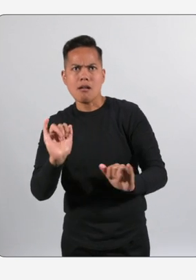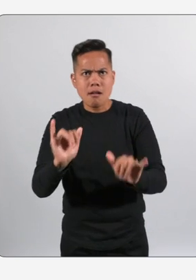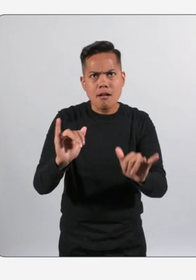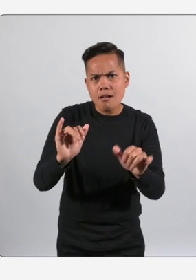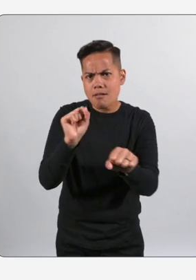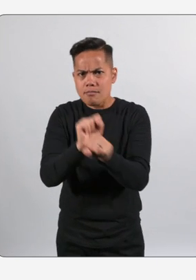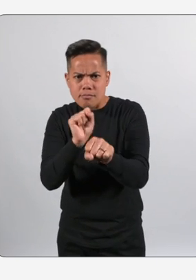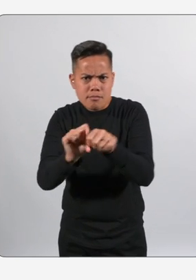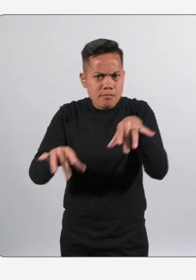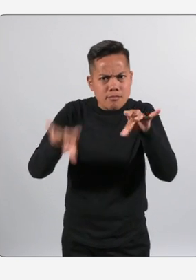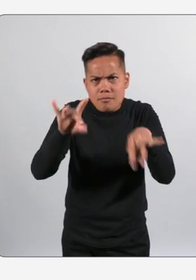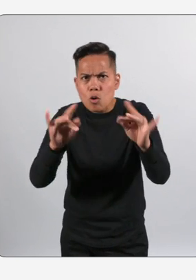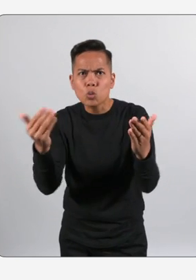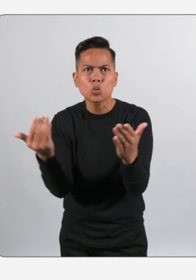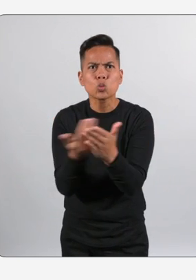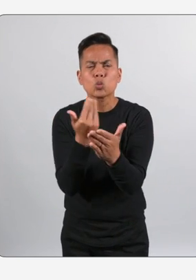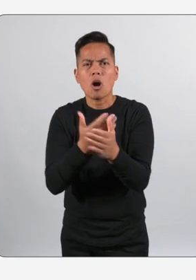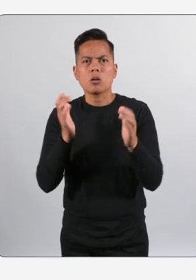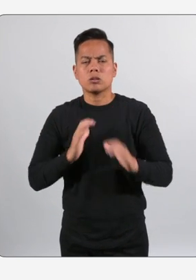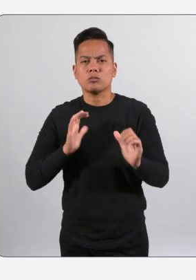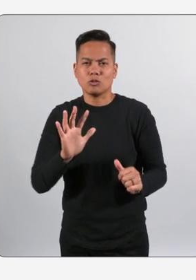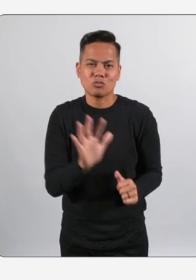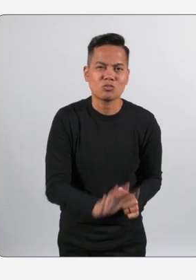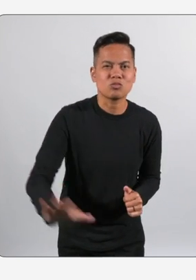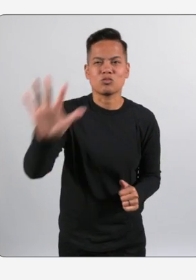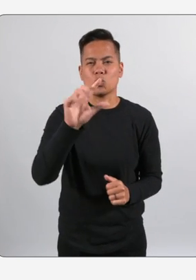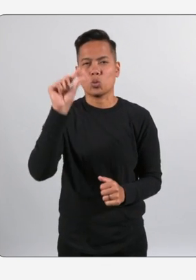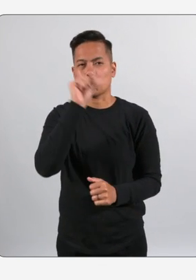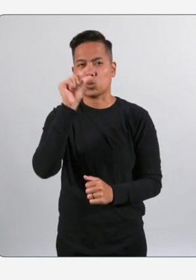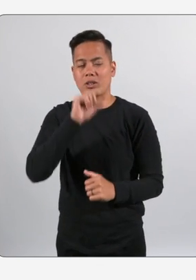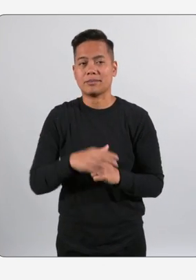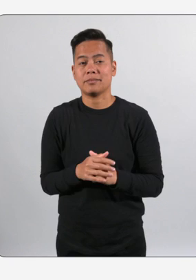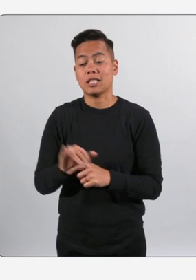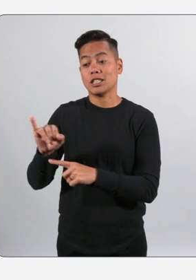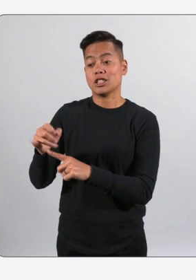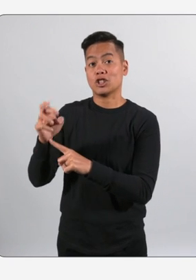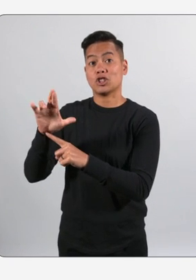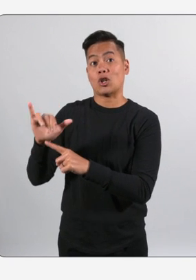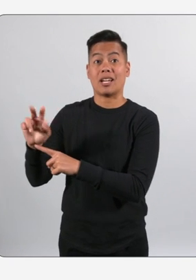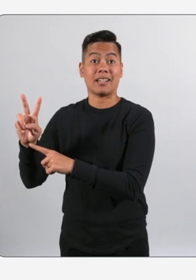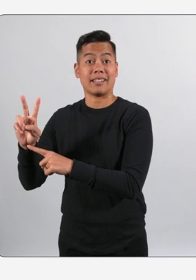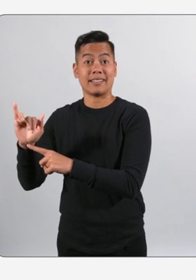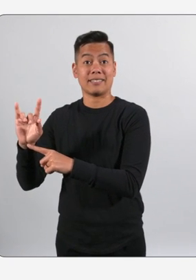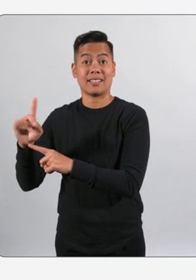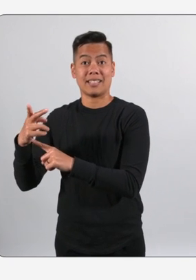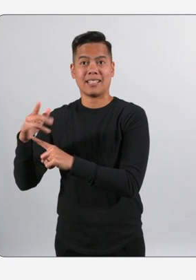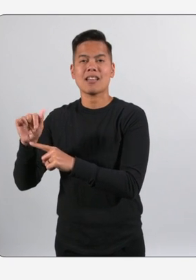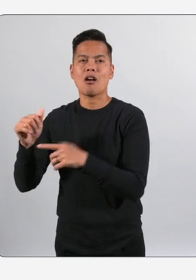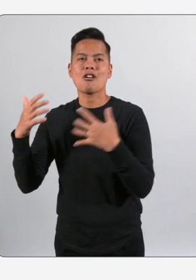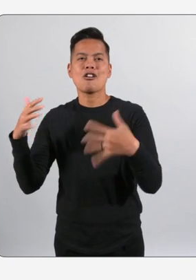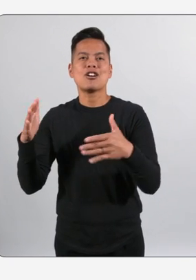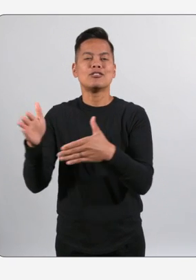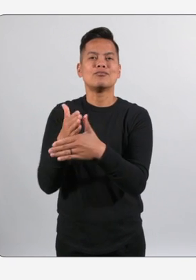customers across all of Google. Jerry and Vidhya have already shared some new innovations coming to Performance Max.